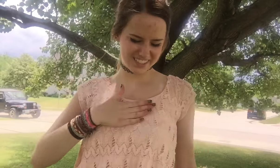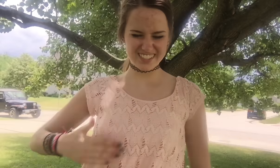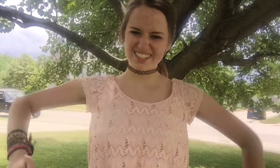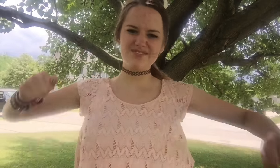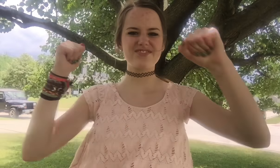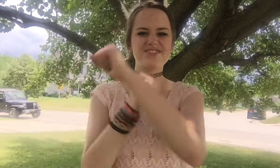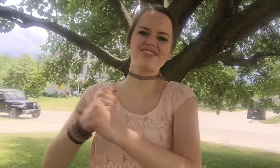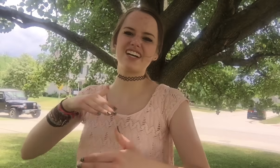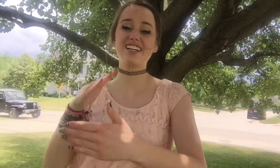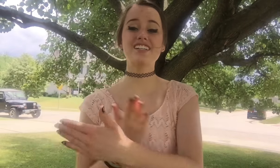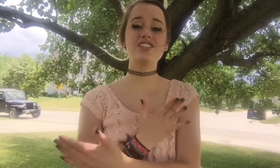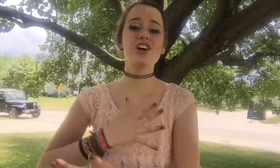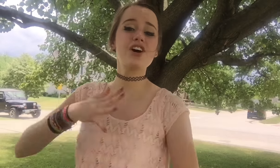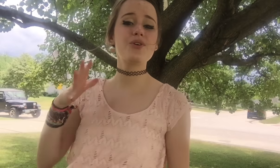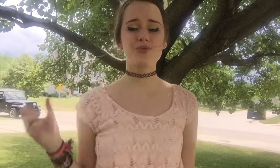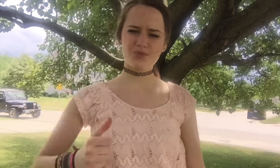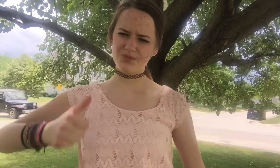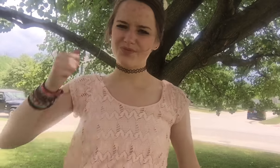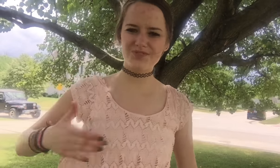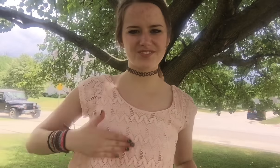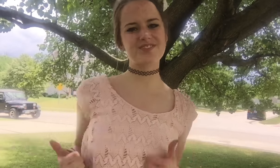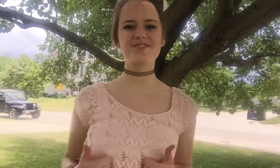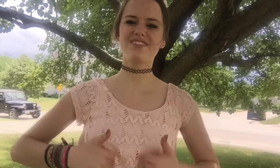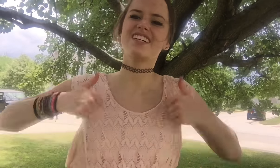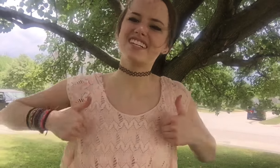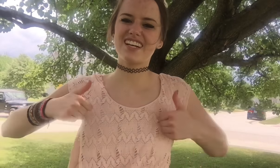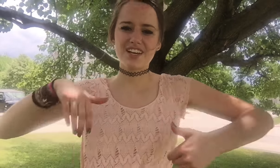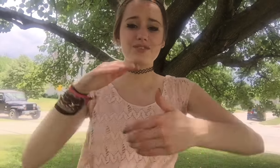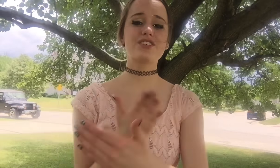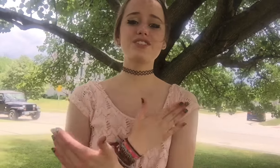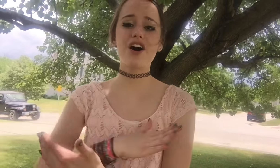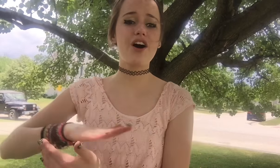this is my fight song take back my life song